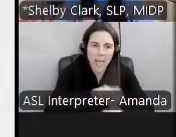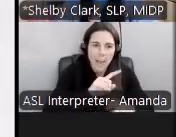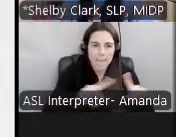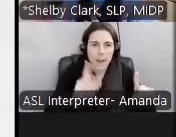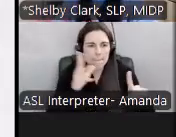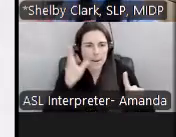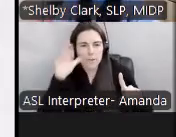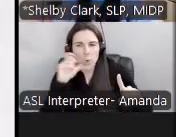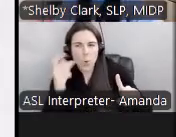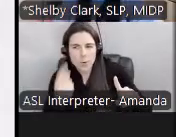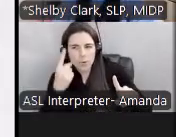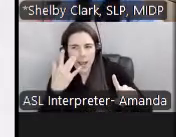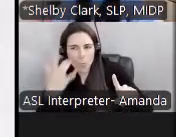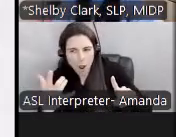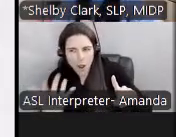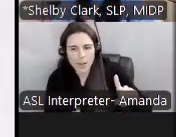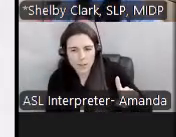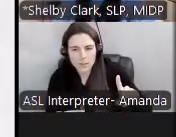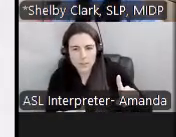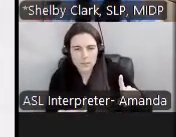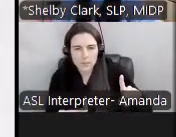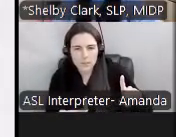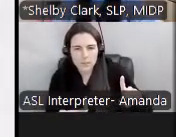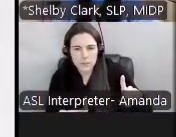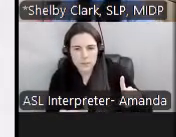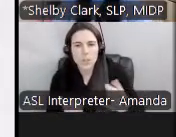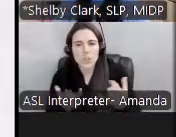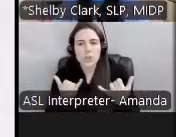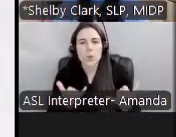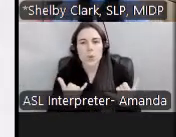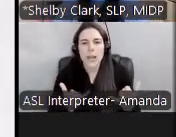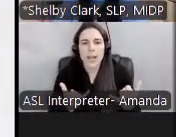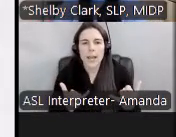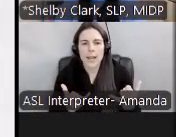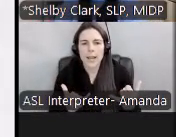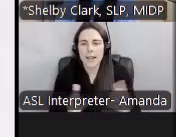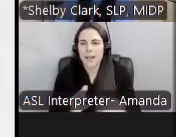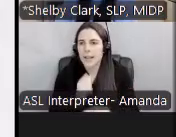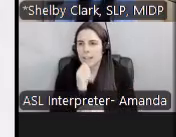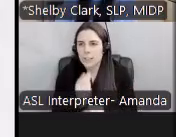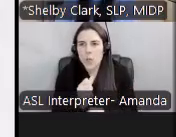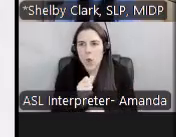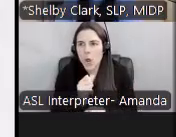working on it. So today isn't about memorizing ages or checking boxes. It's